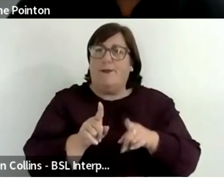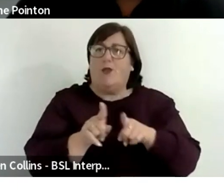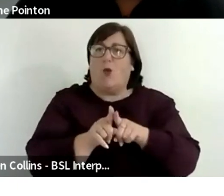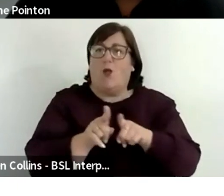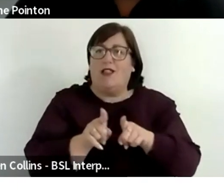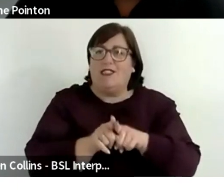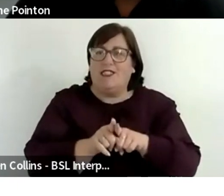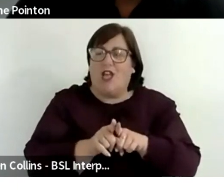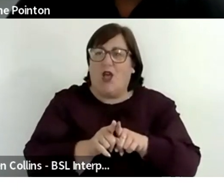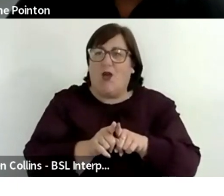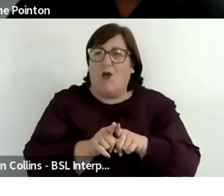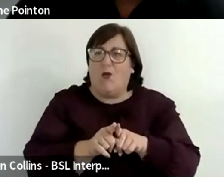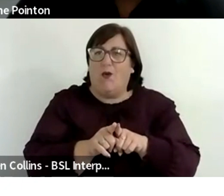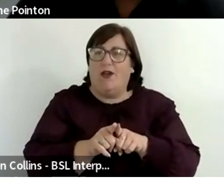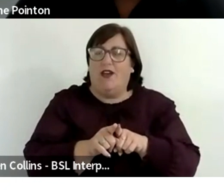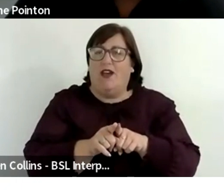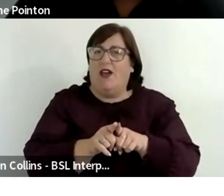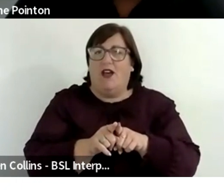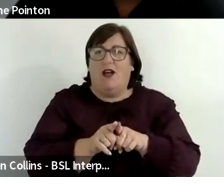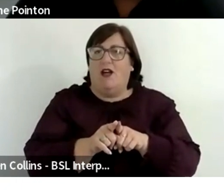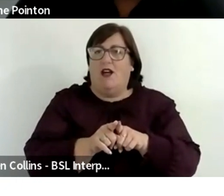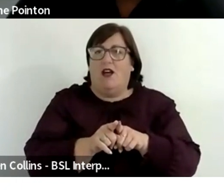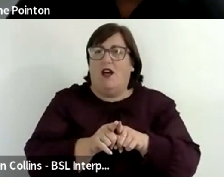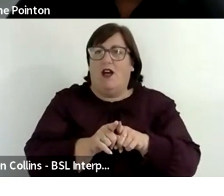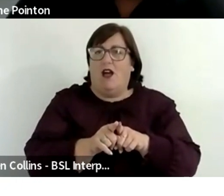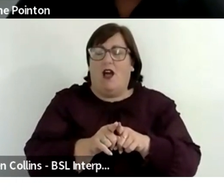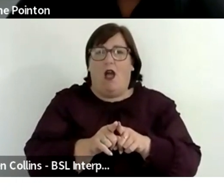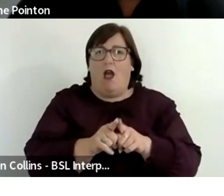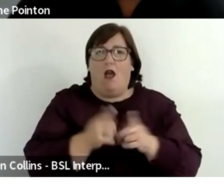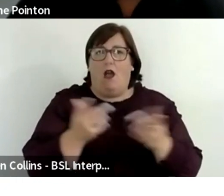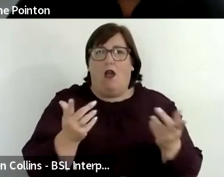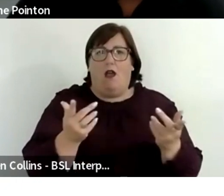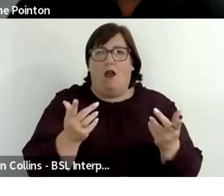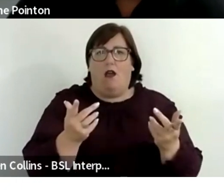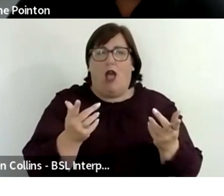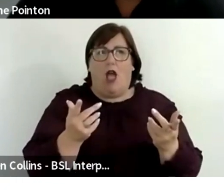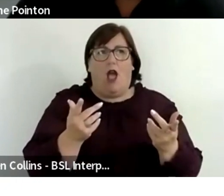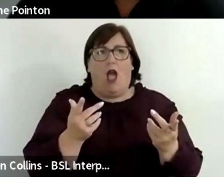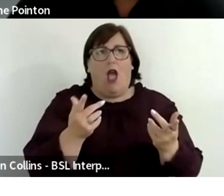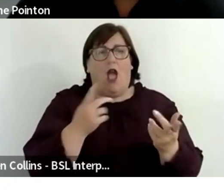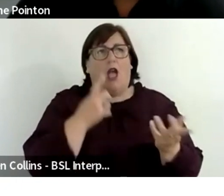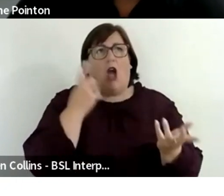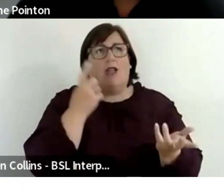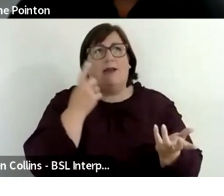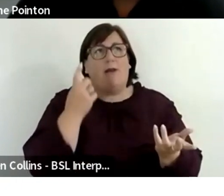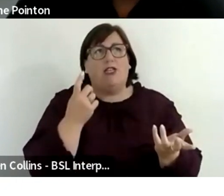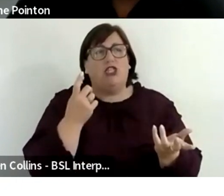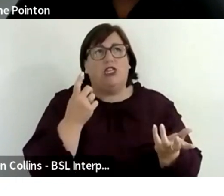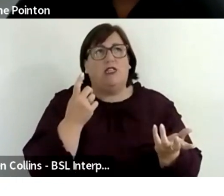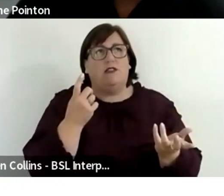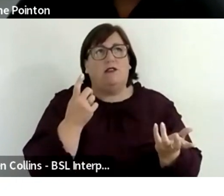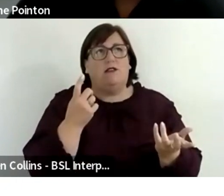I can't imagine anyone else sitting there thinking like I thought nearly three years ago.